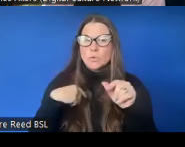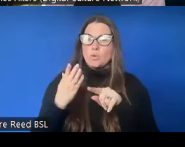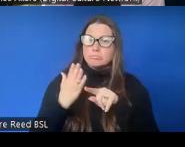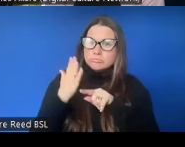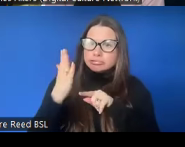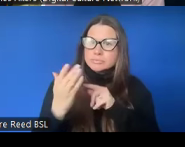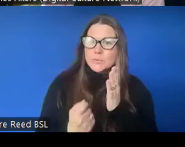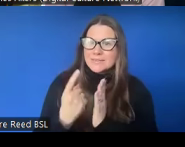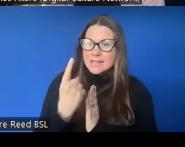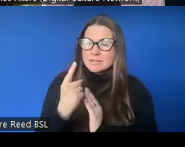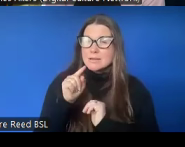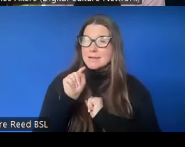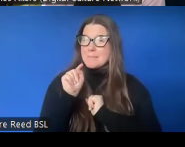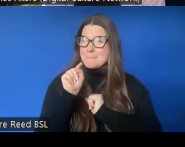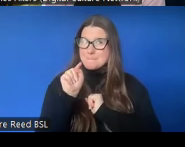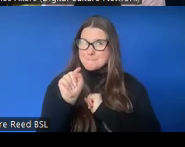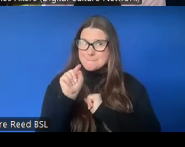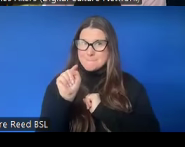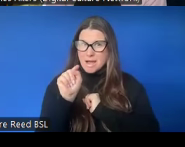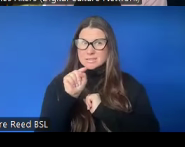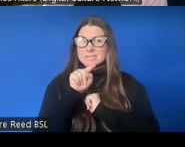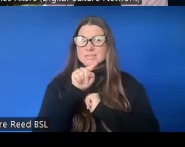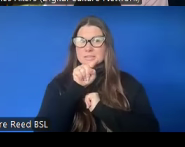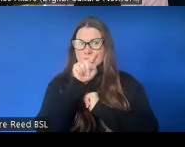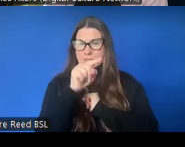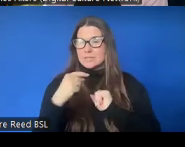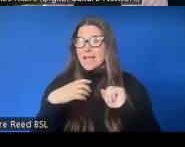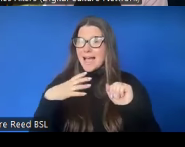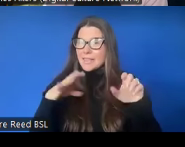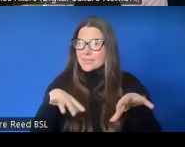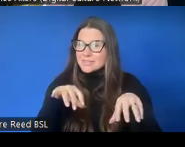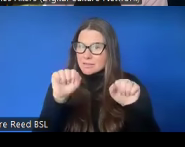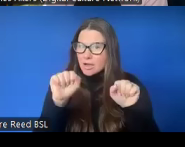In actual fact, you need to do more further up the funnel. You need to build awareness of what you do first.